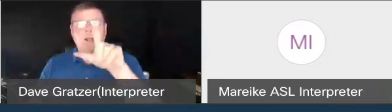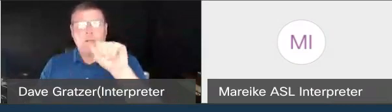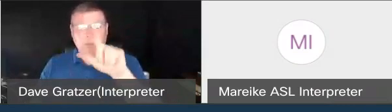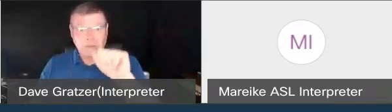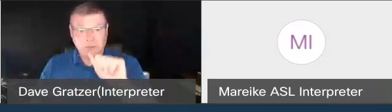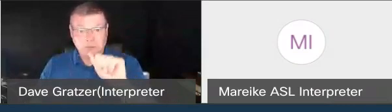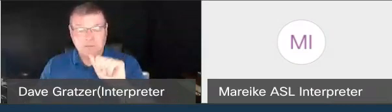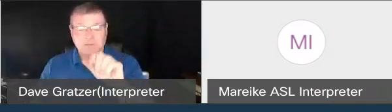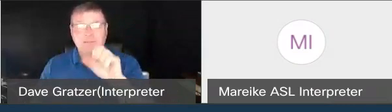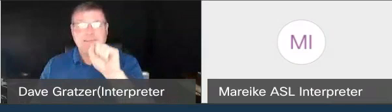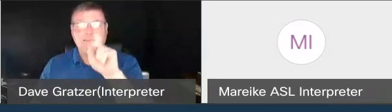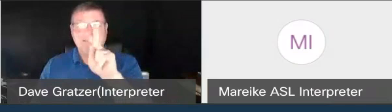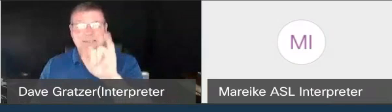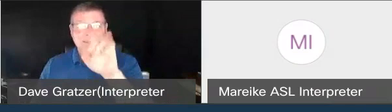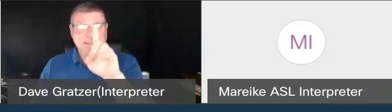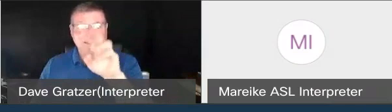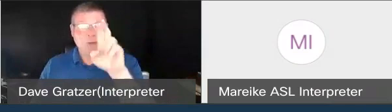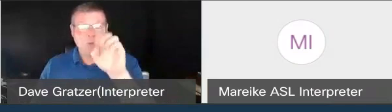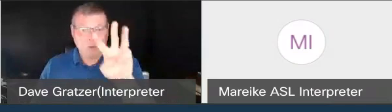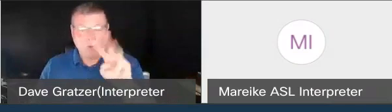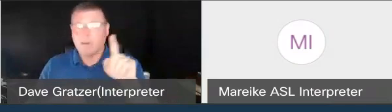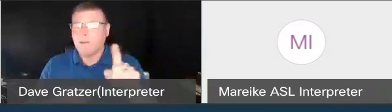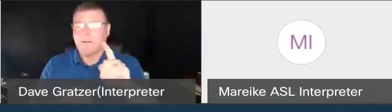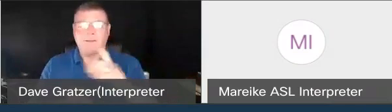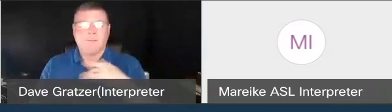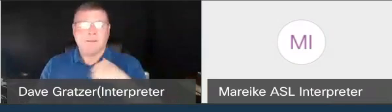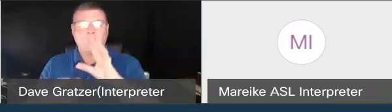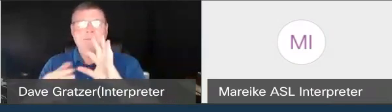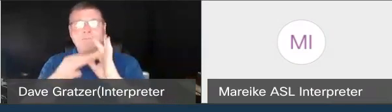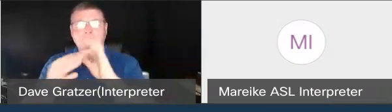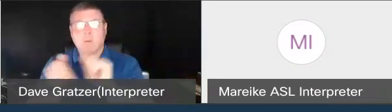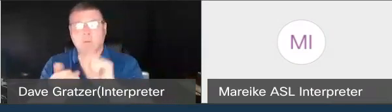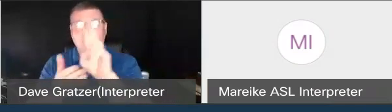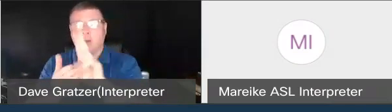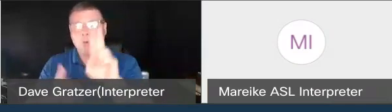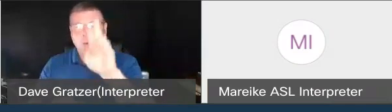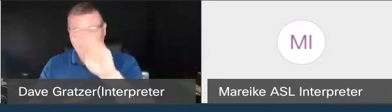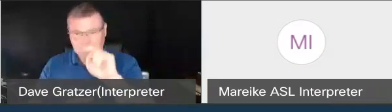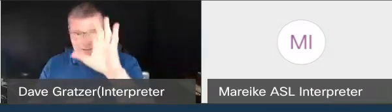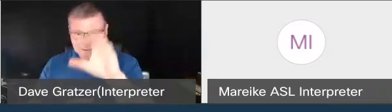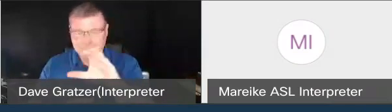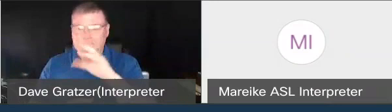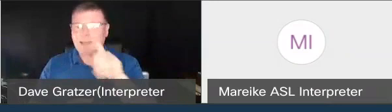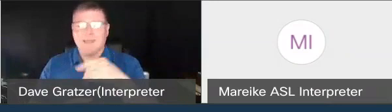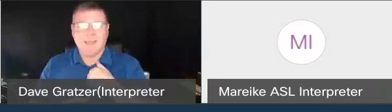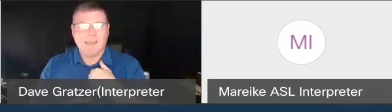Wonderful sobering program, they're affiliated with USC, the emergency department there. They have bi-directional referral